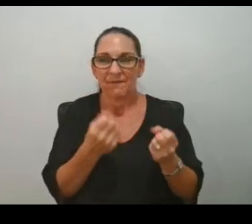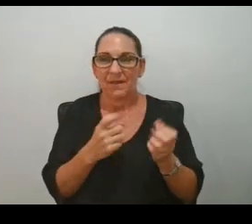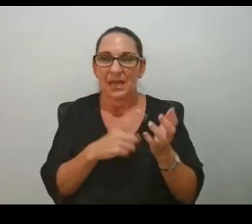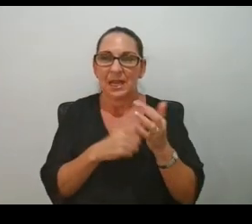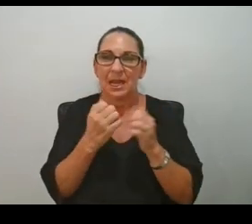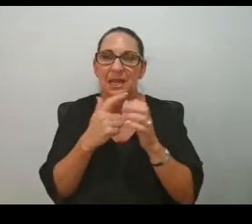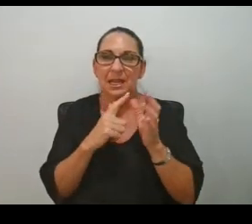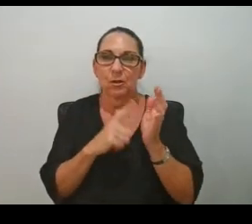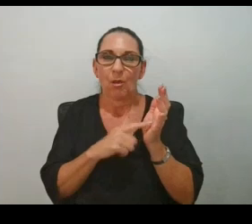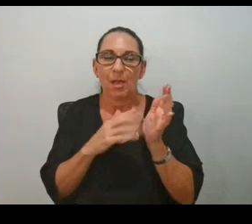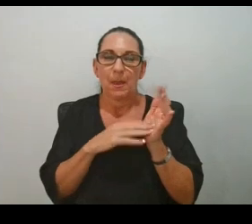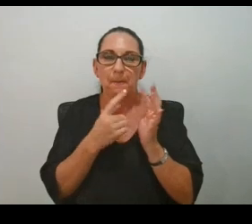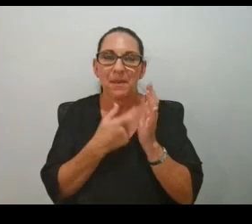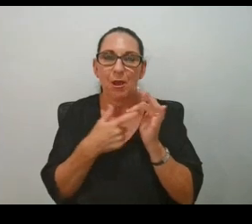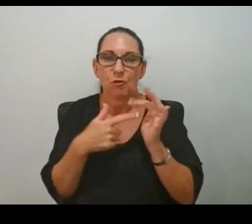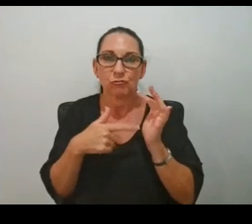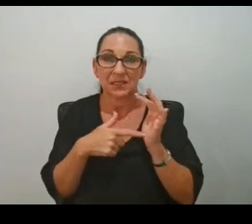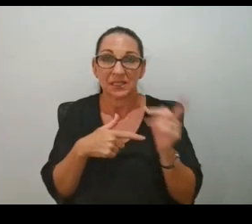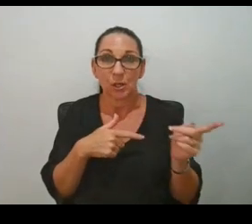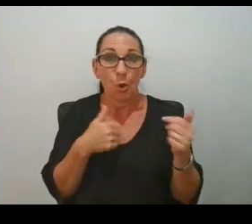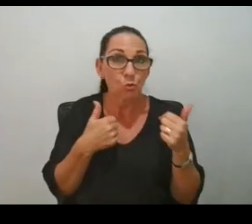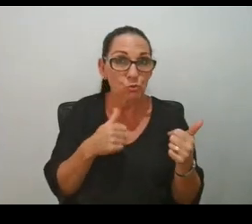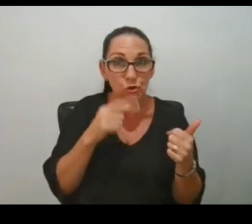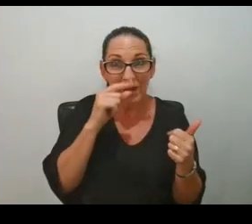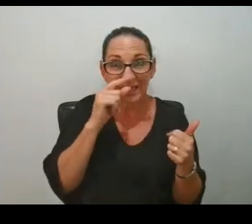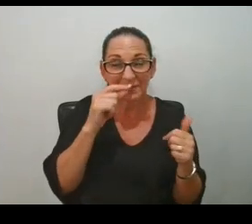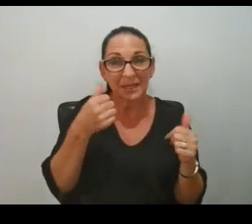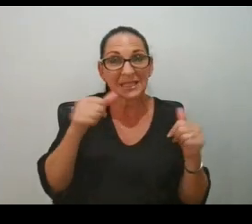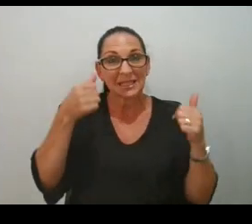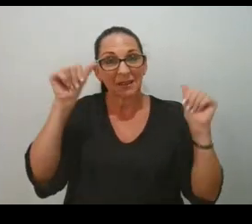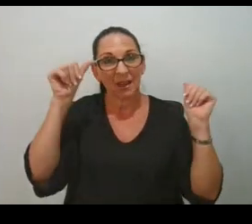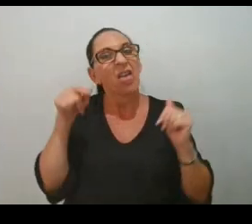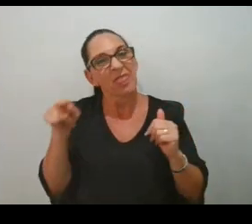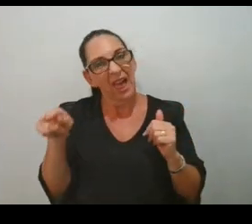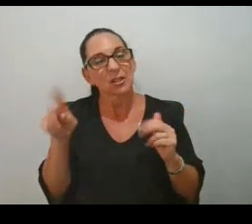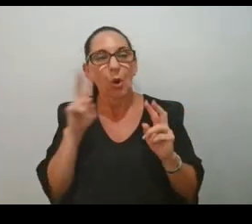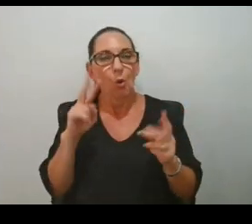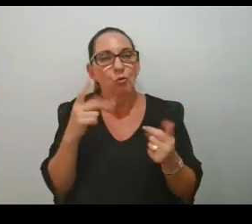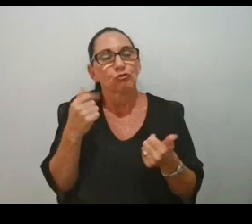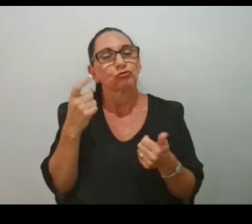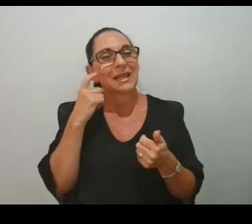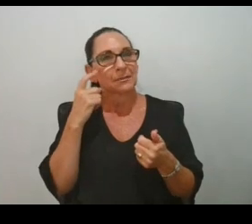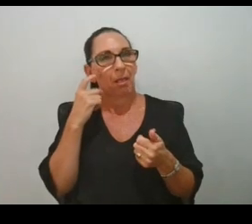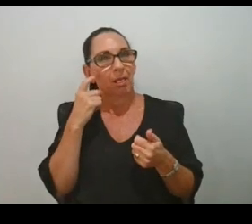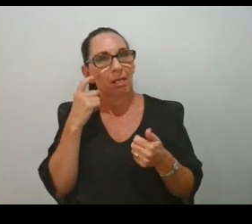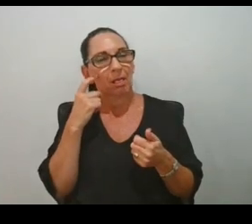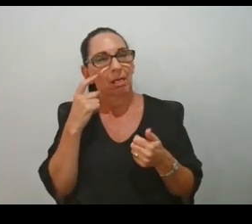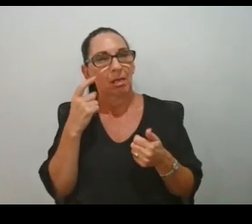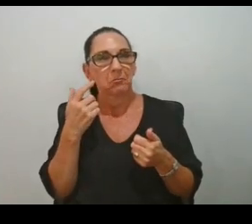successful that's our reasonable prospects of success test the full test is on in our grants